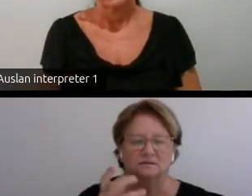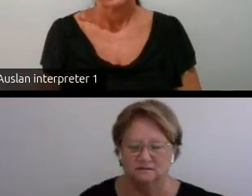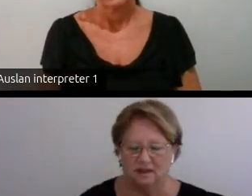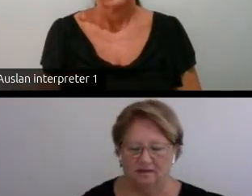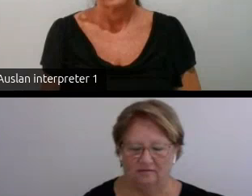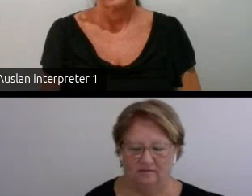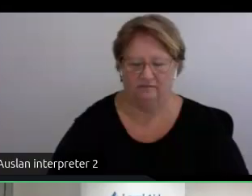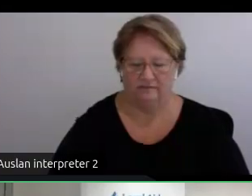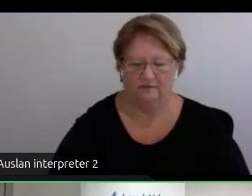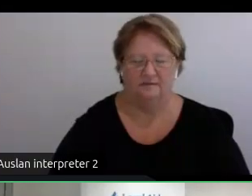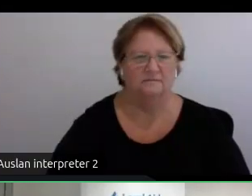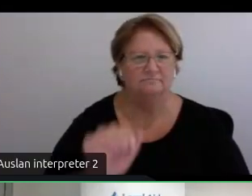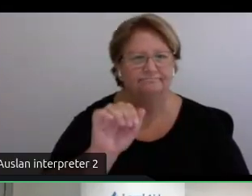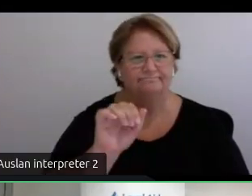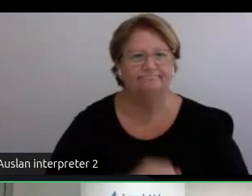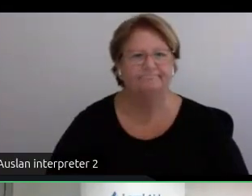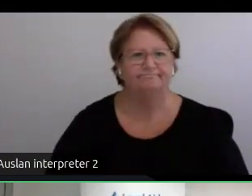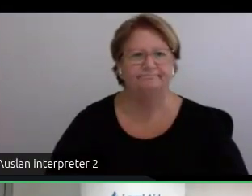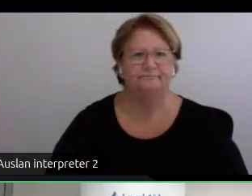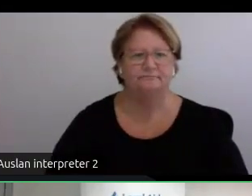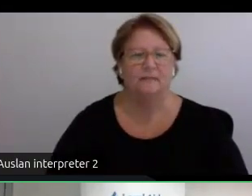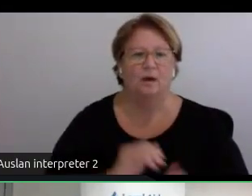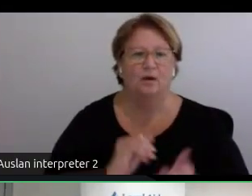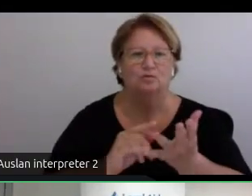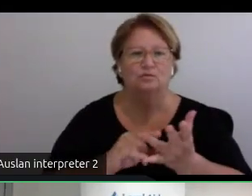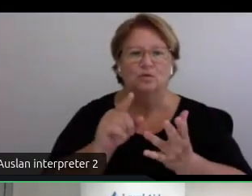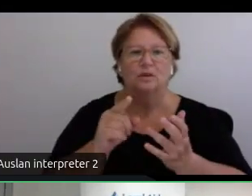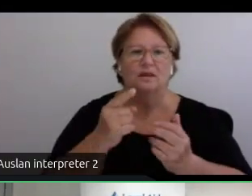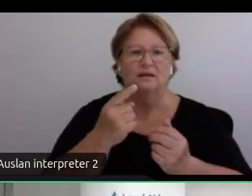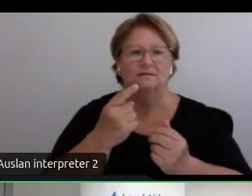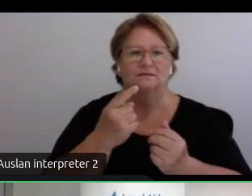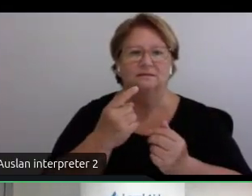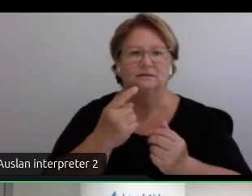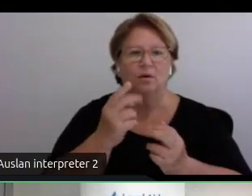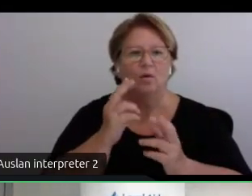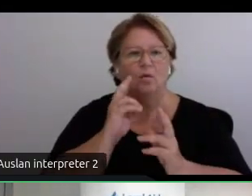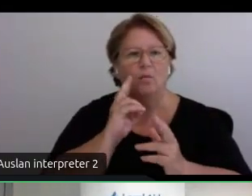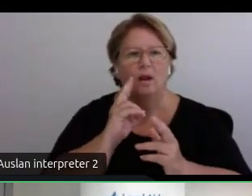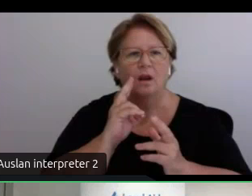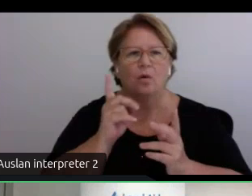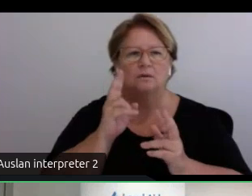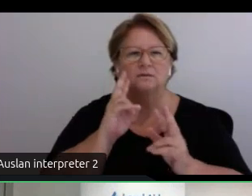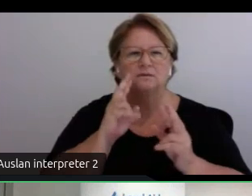safe. Yeah, absolutely. So I guess you know these are the typical legal issues we see. Well that's